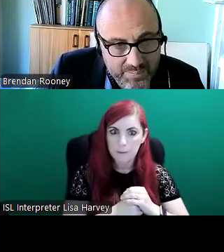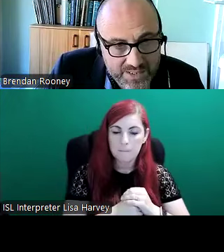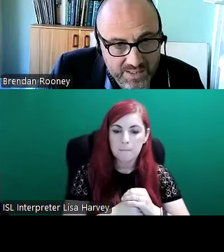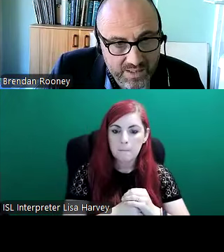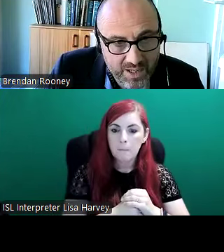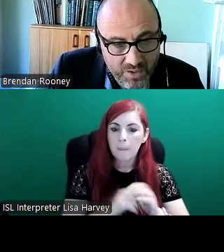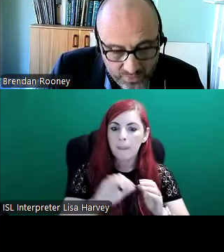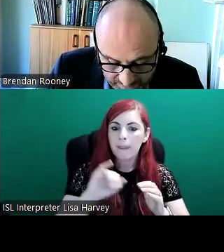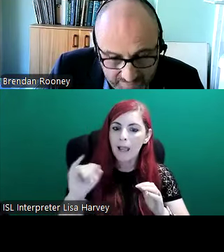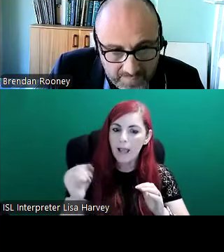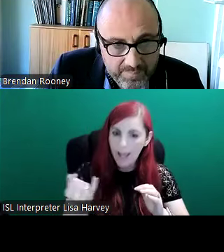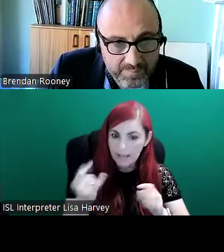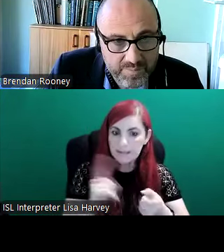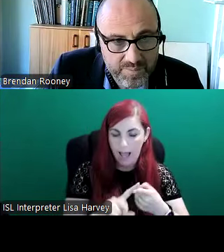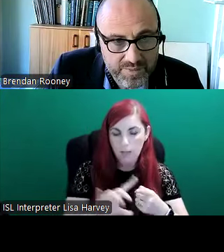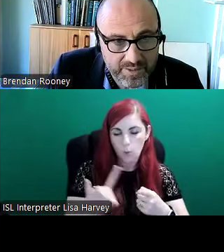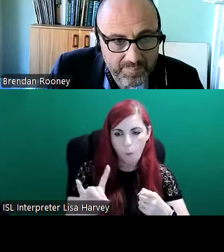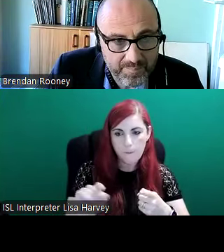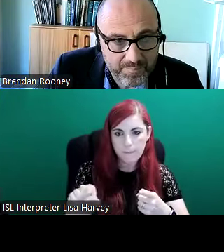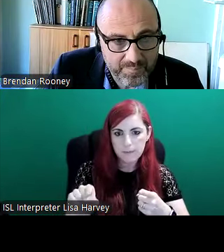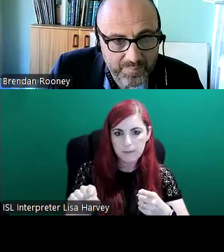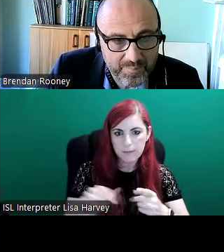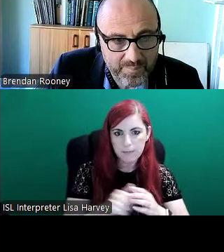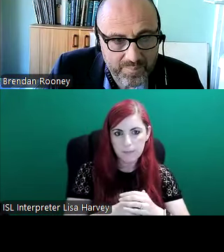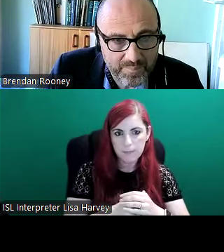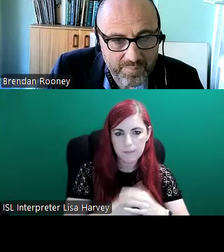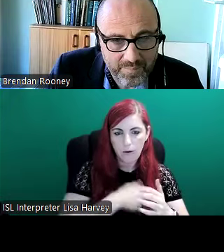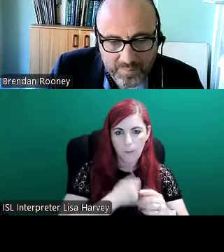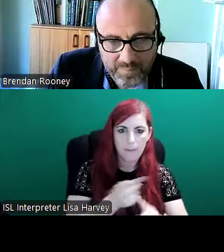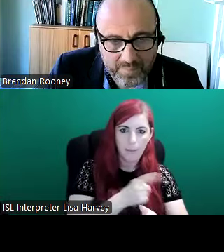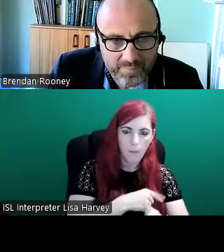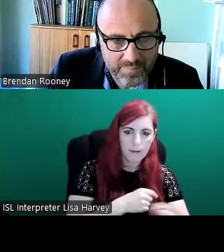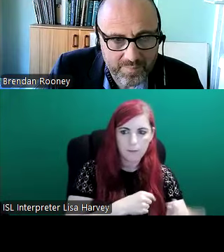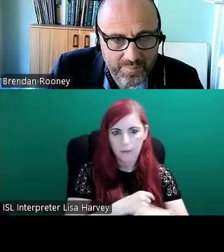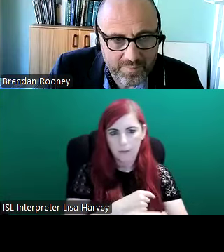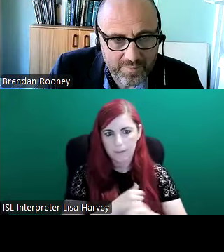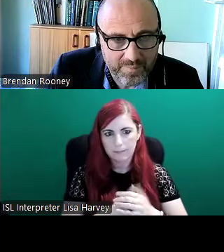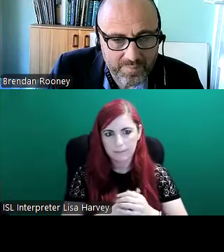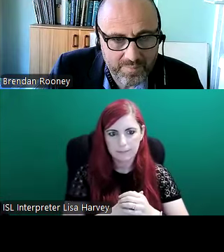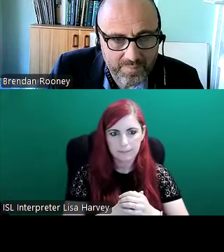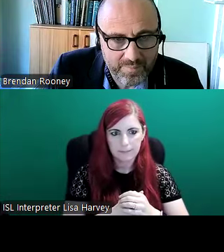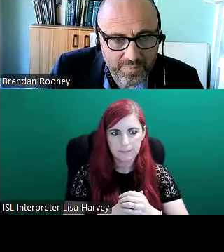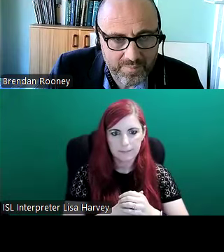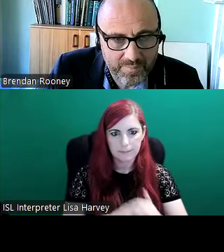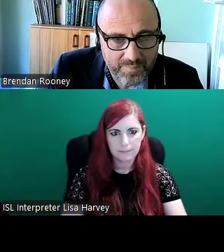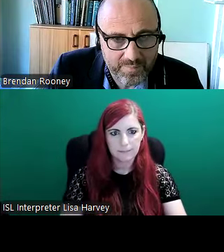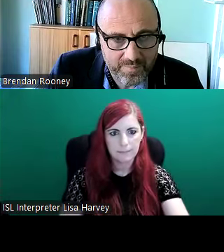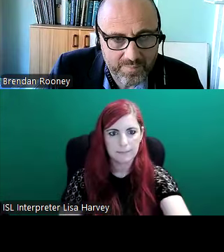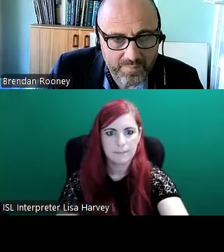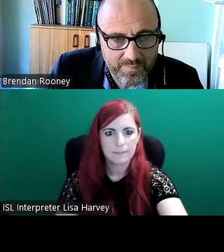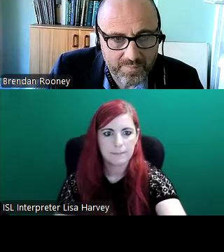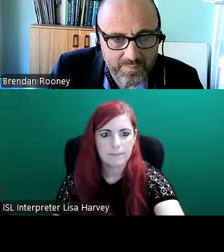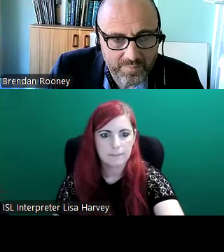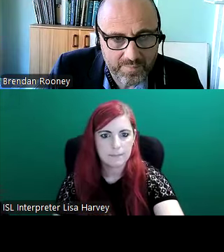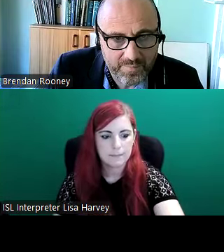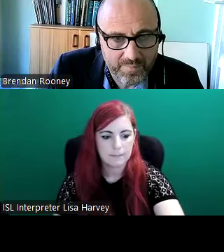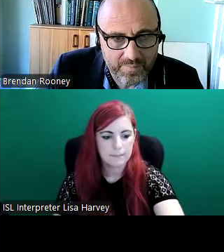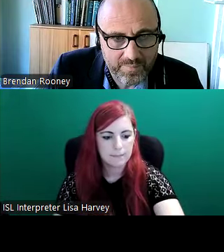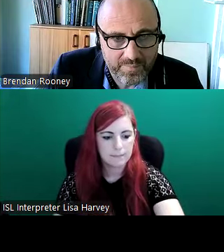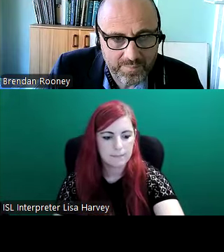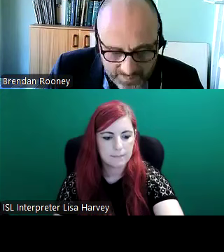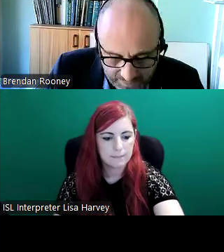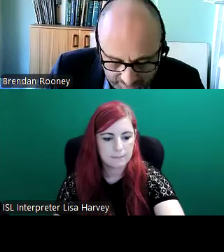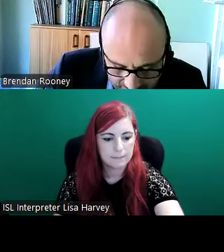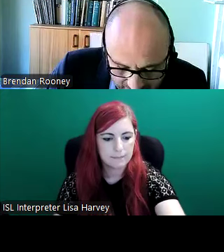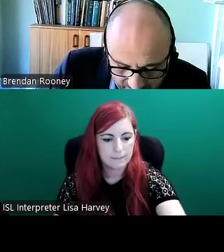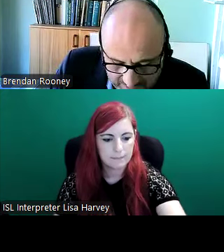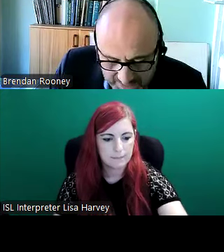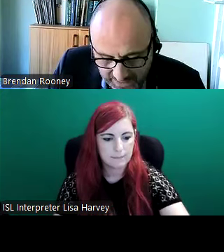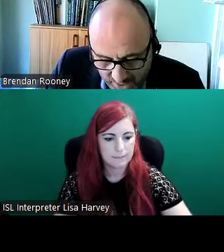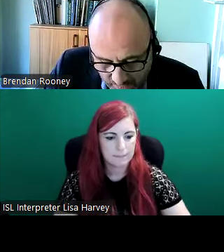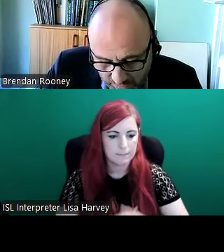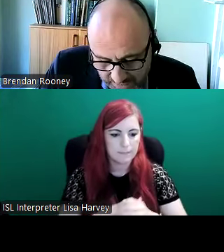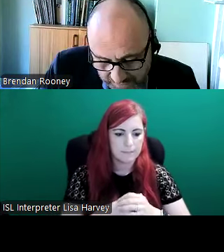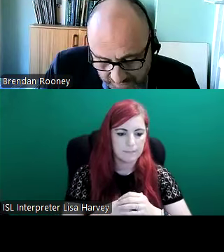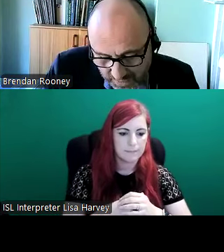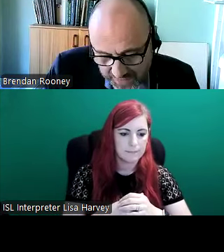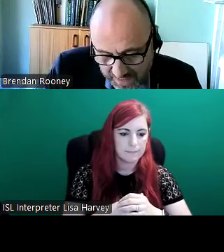and particularly Hone, sorry, Jellett and particularly Hone also developed, over